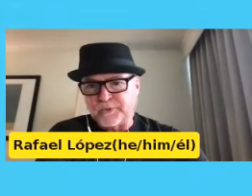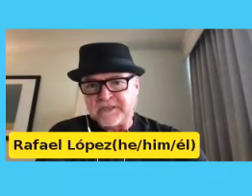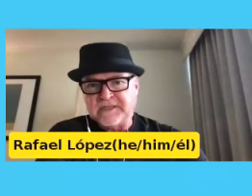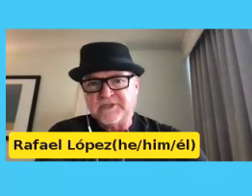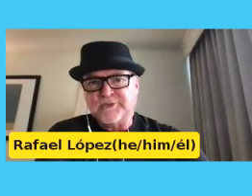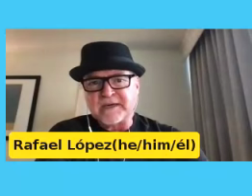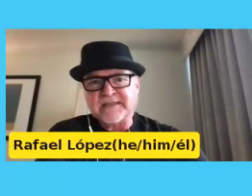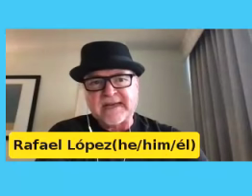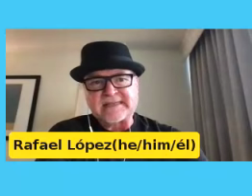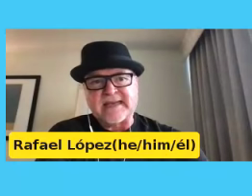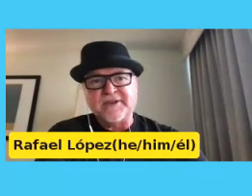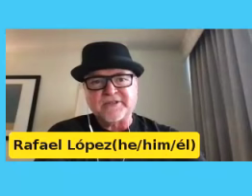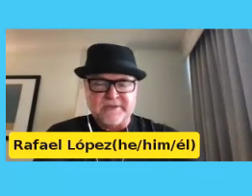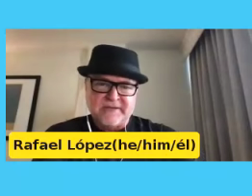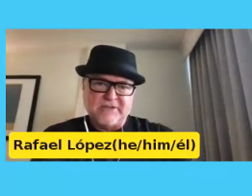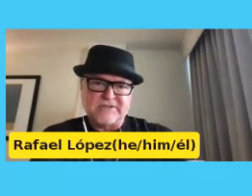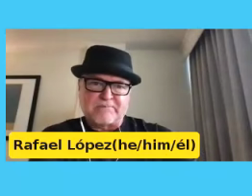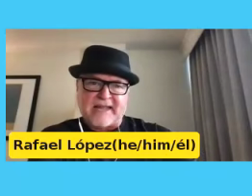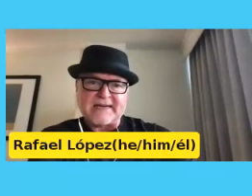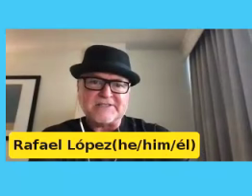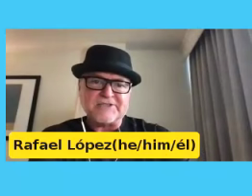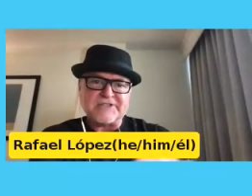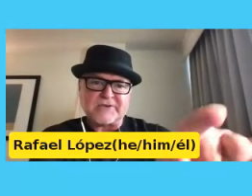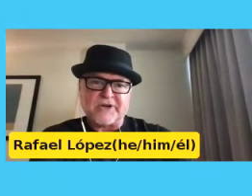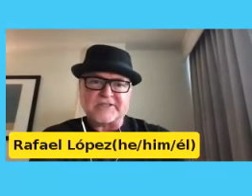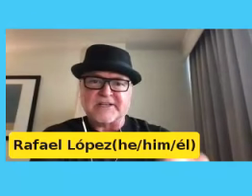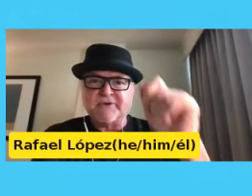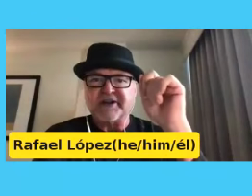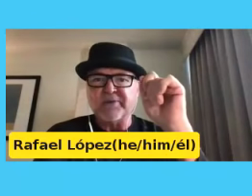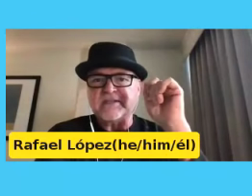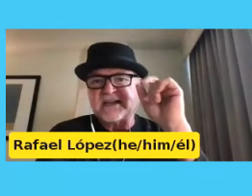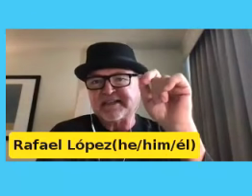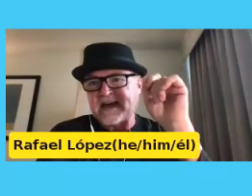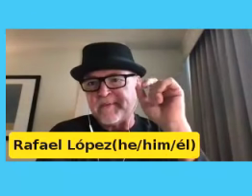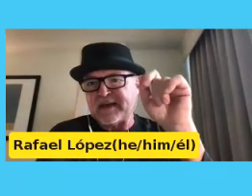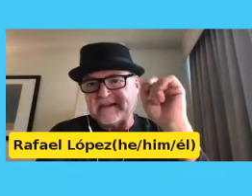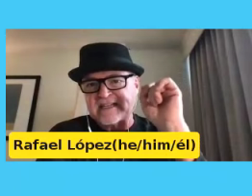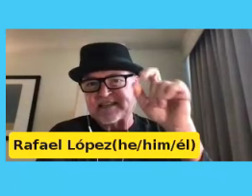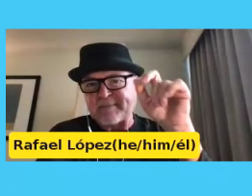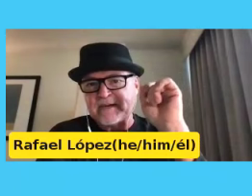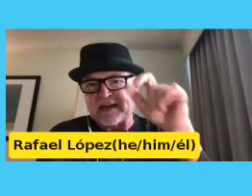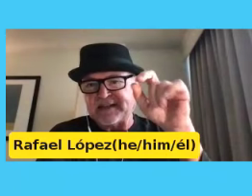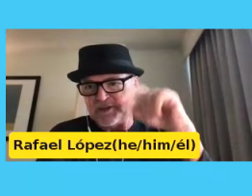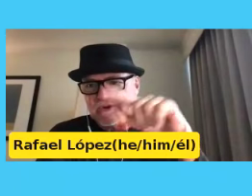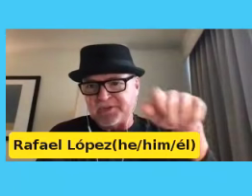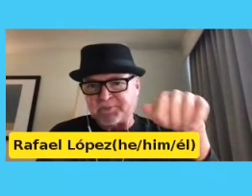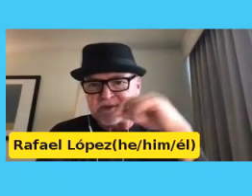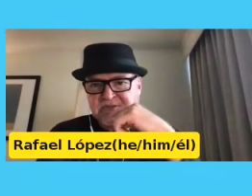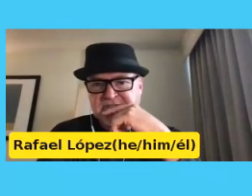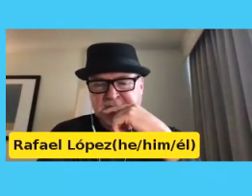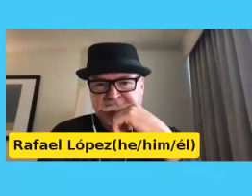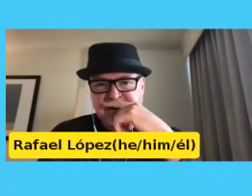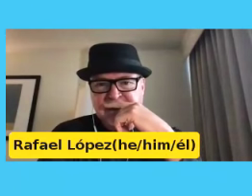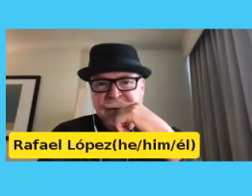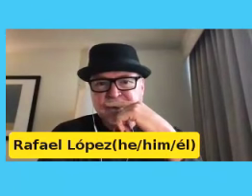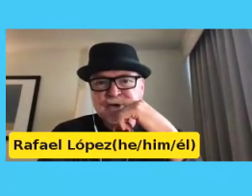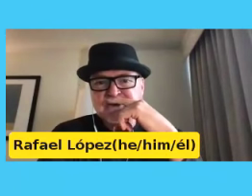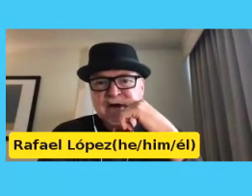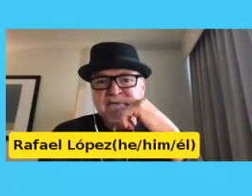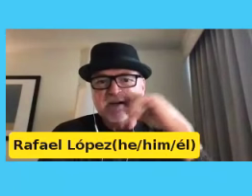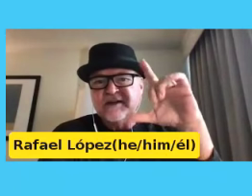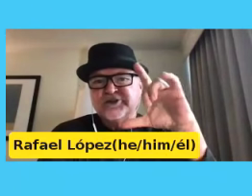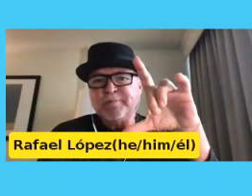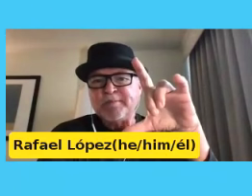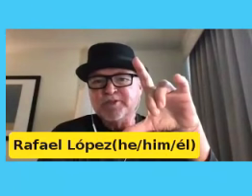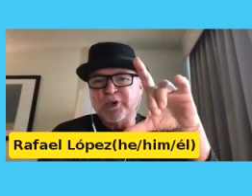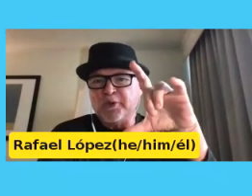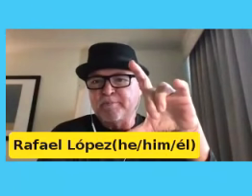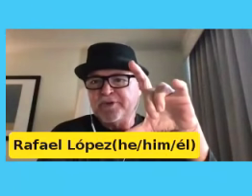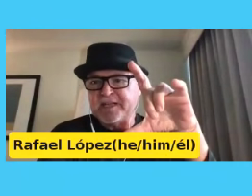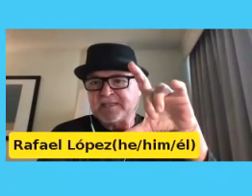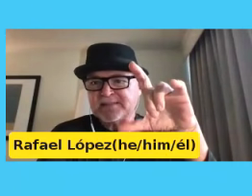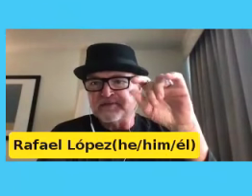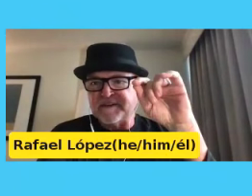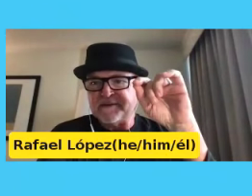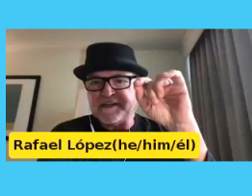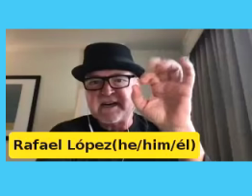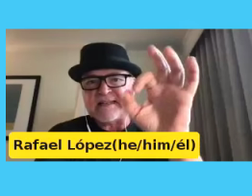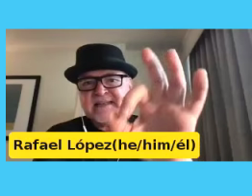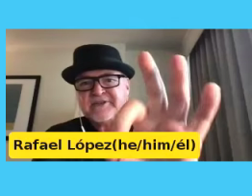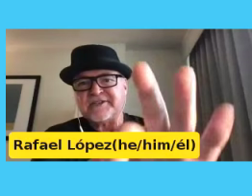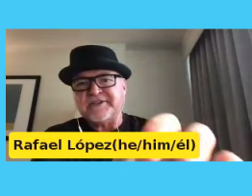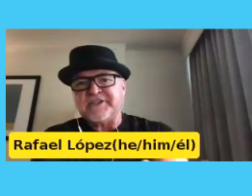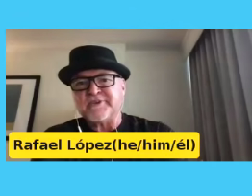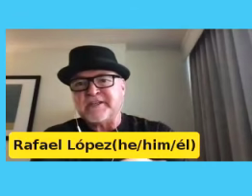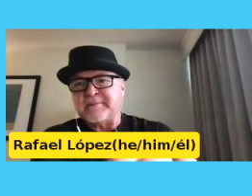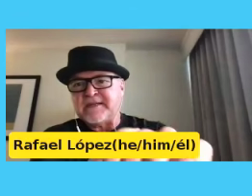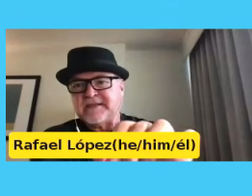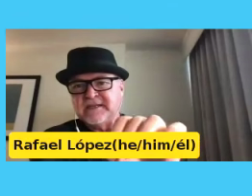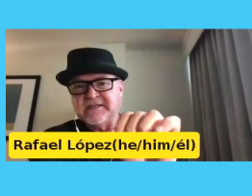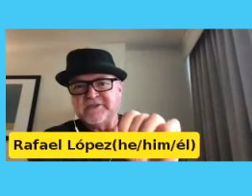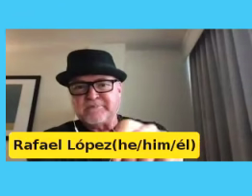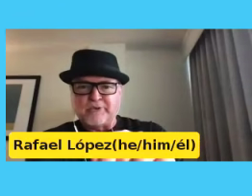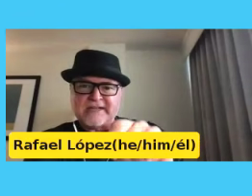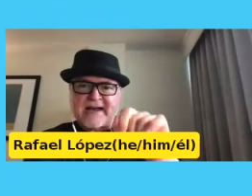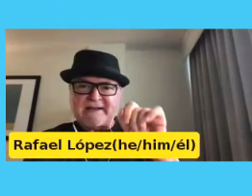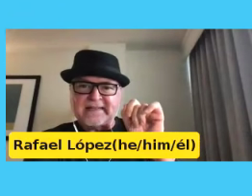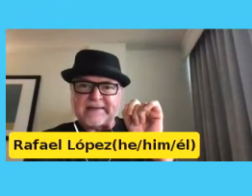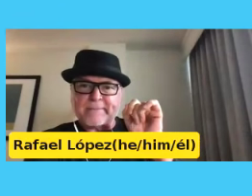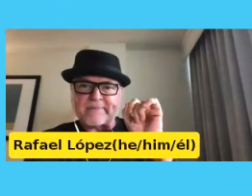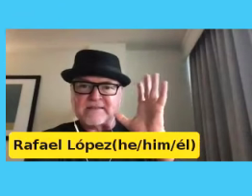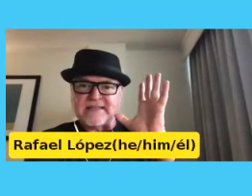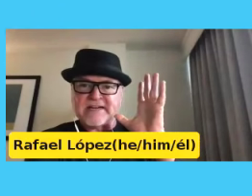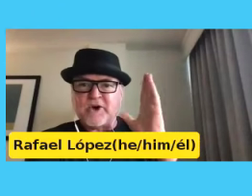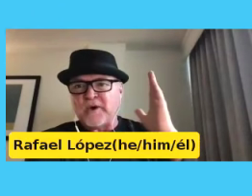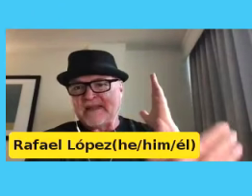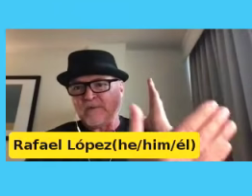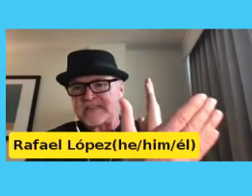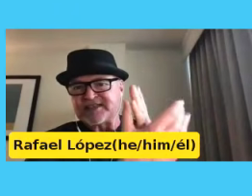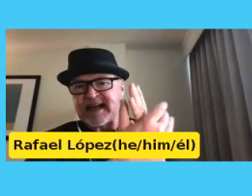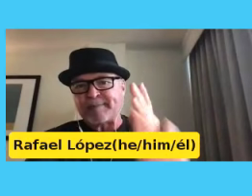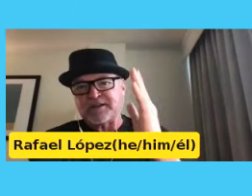you see finally, the grid. And as you can see it numbered from 1-29. Because that means, all this is a very large are mural. And also, 1-9. So every square that you see there converts into the real wall into two feet by two feet. So every square that you see there, I use